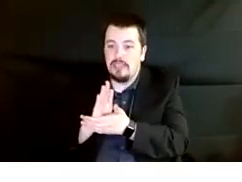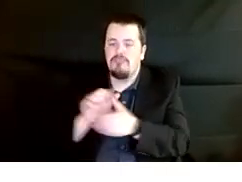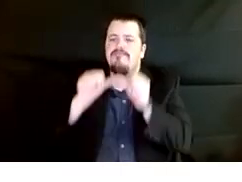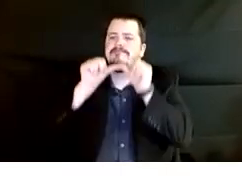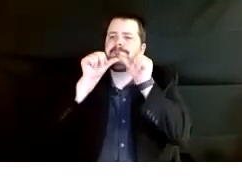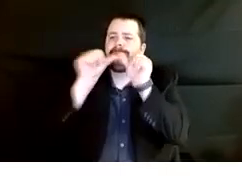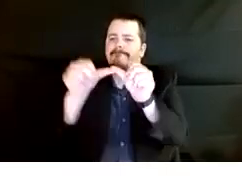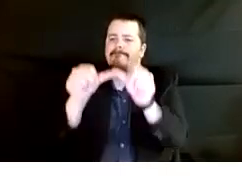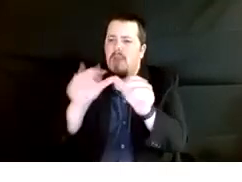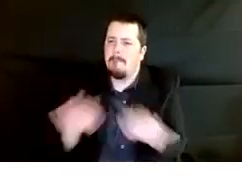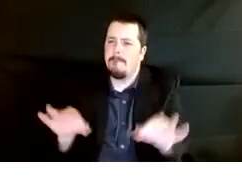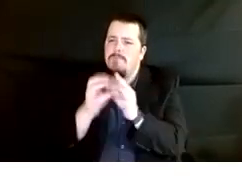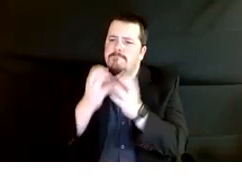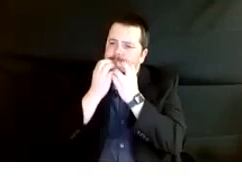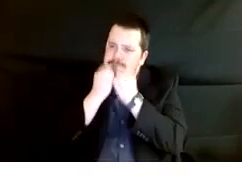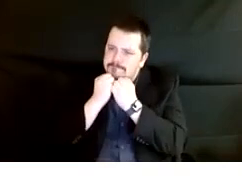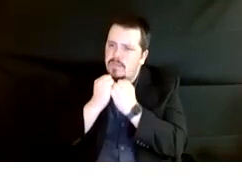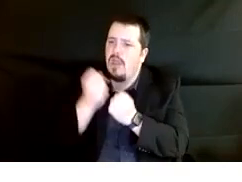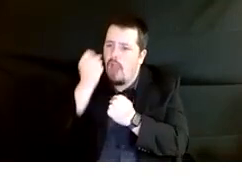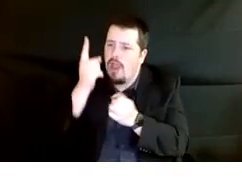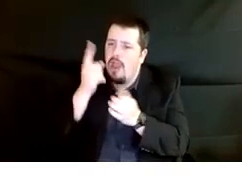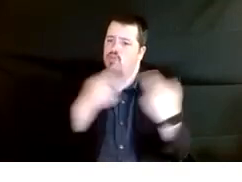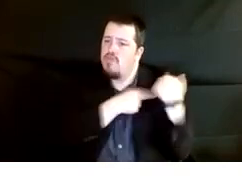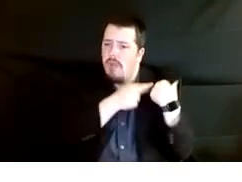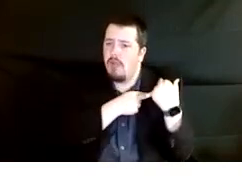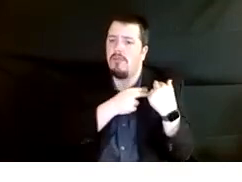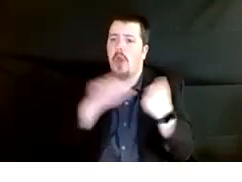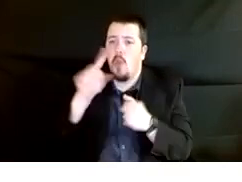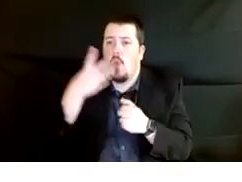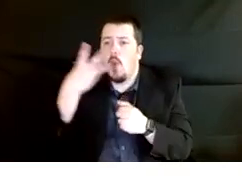people understand what the responsibilities are and where to go for assistance in being